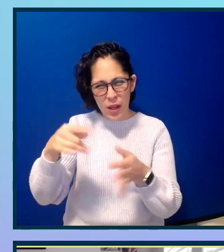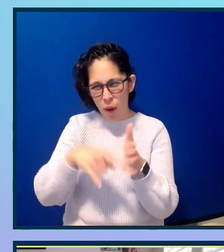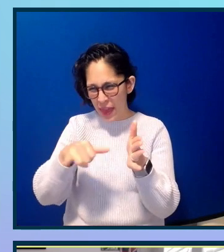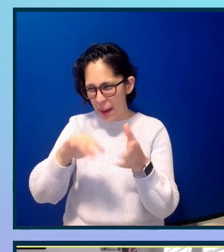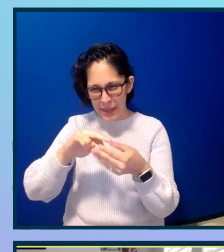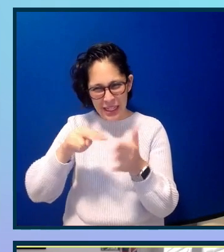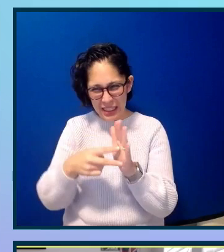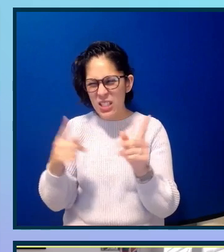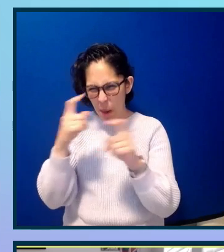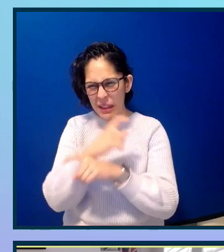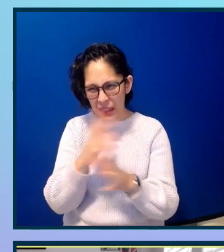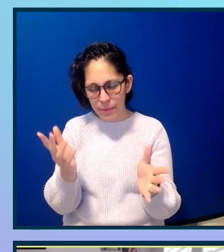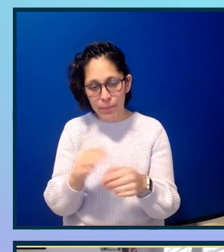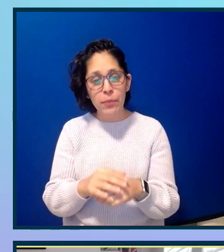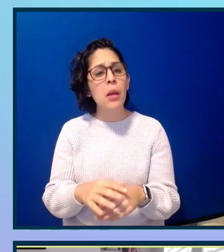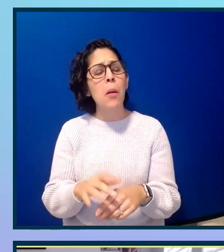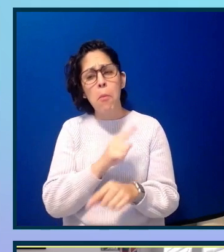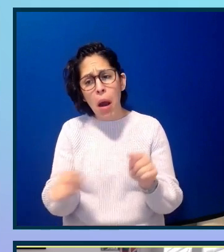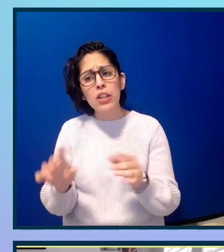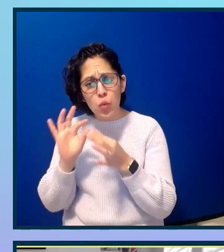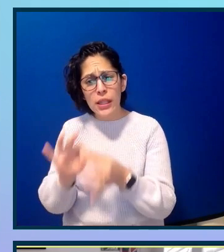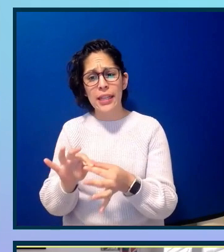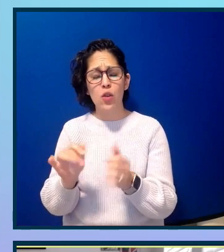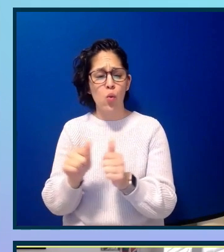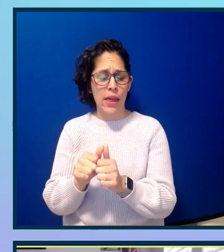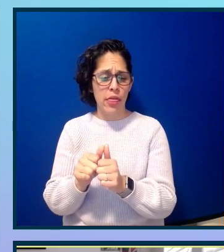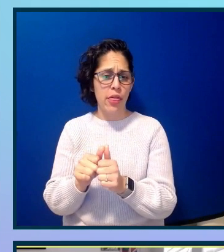But it does have to do with, it does, in many occasions,